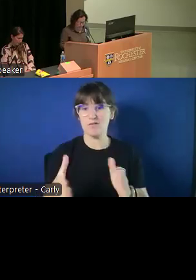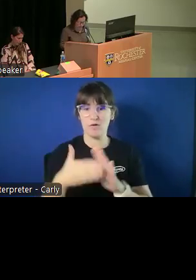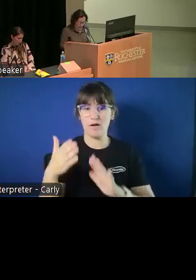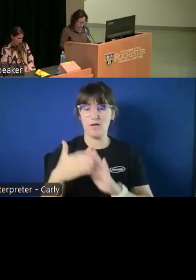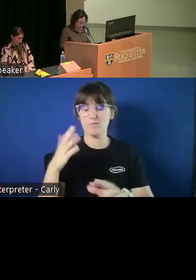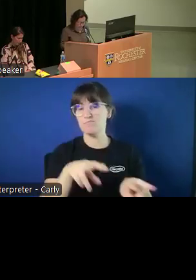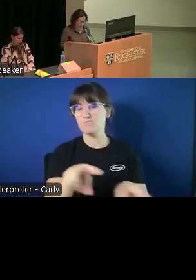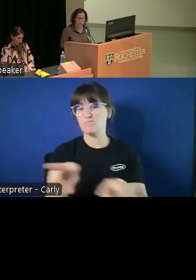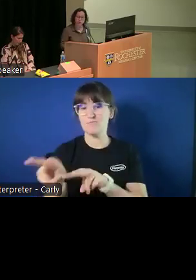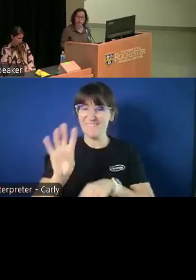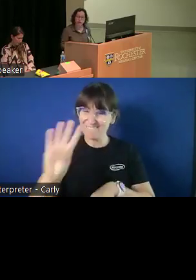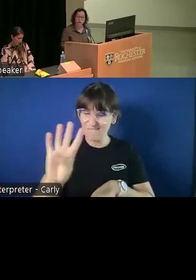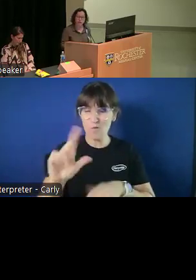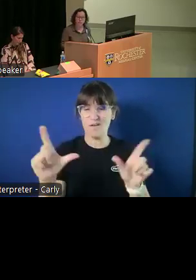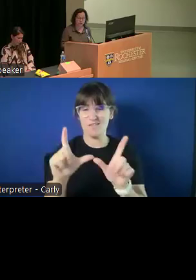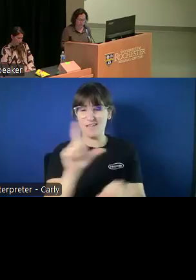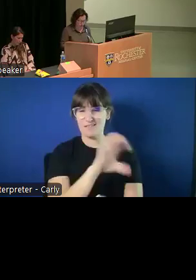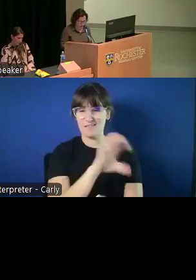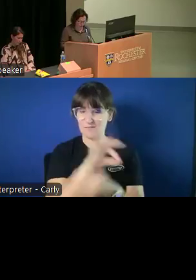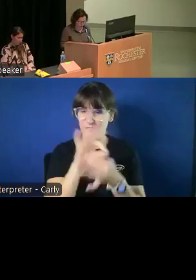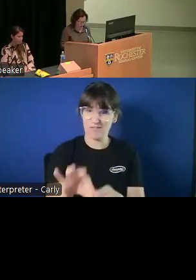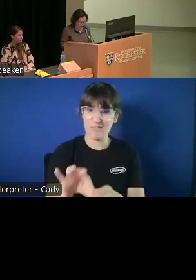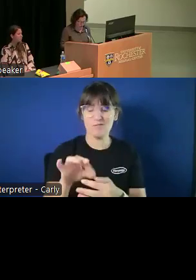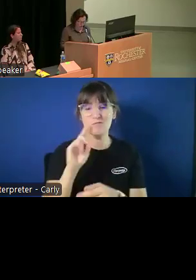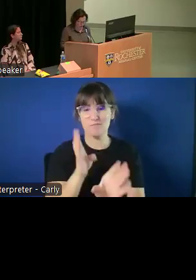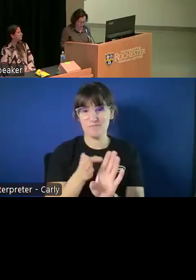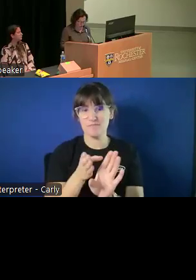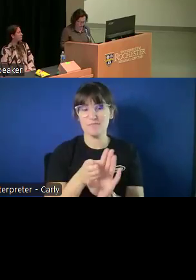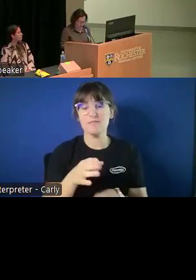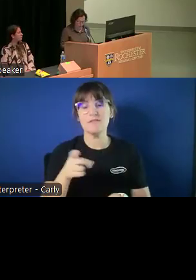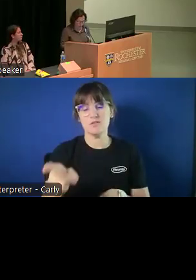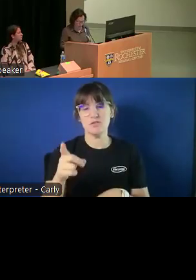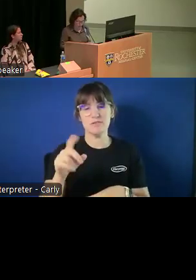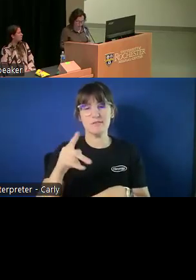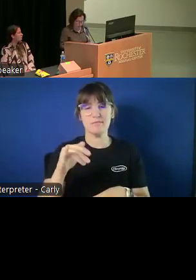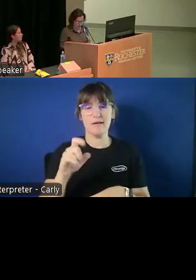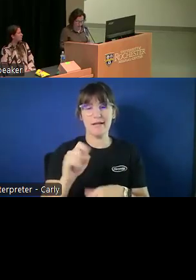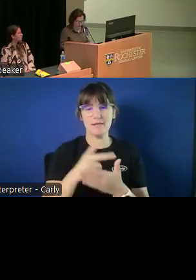licensed clinics under addiction psychiatry she's a pilot project lead for one of the URMC recovery